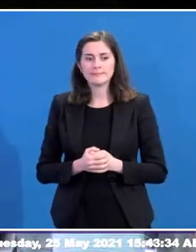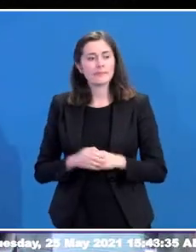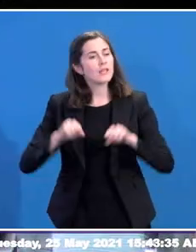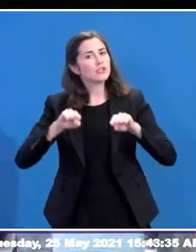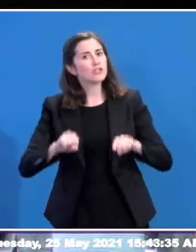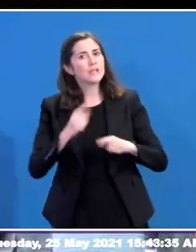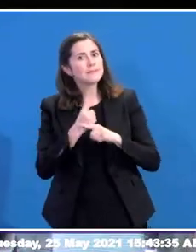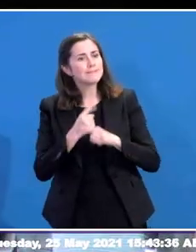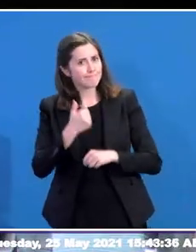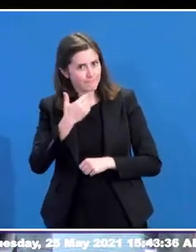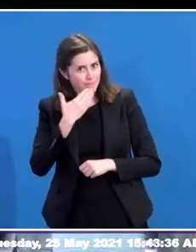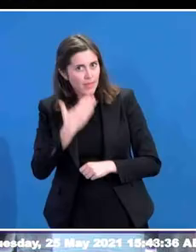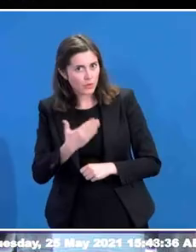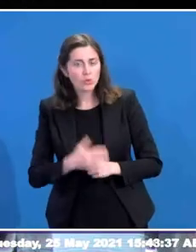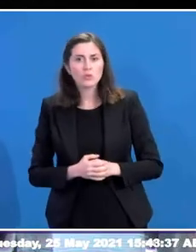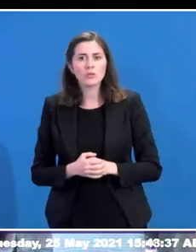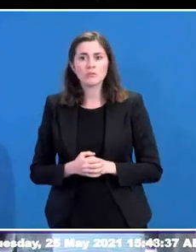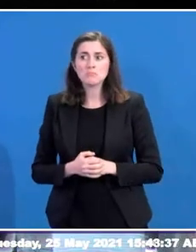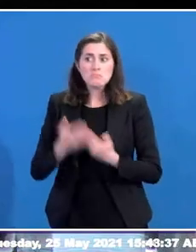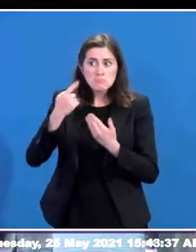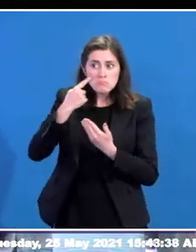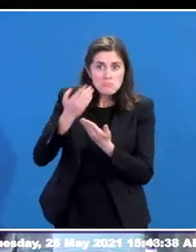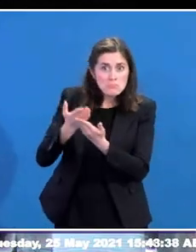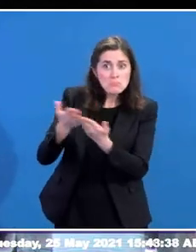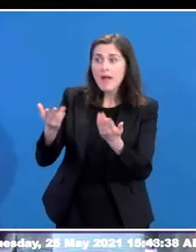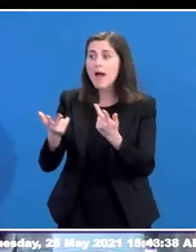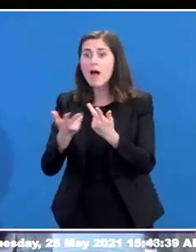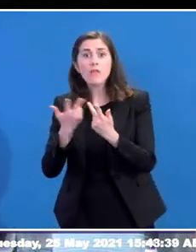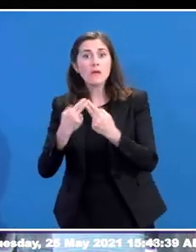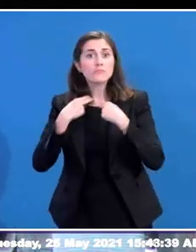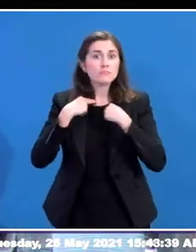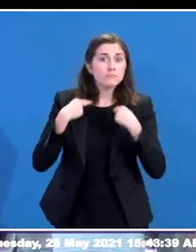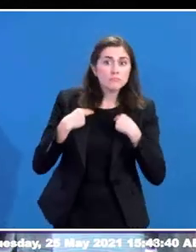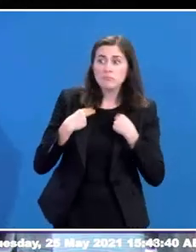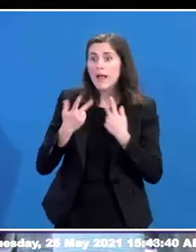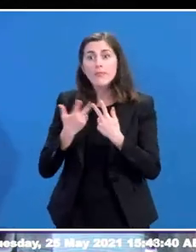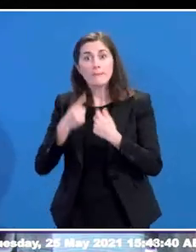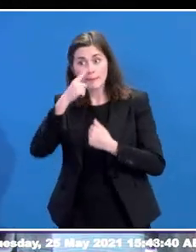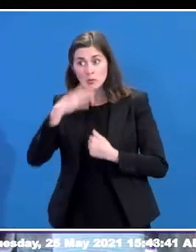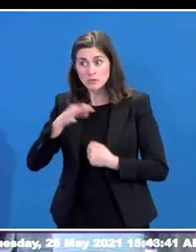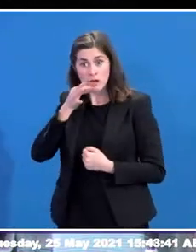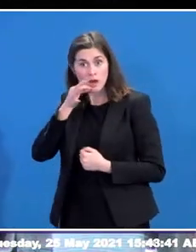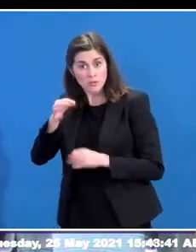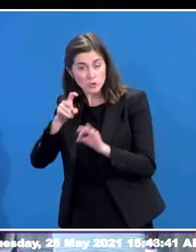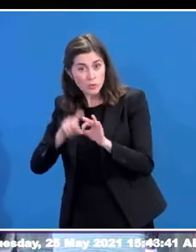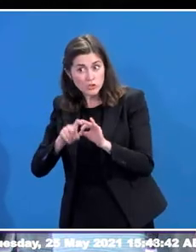I will inquire whether any other party wishes to ask any questions of Ms Piaud.